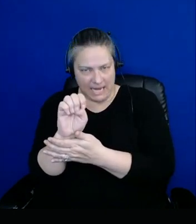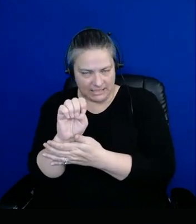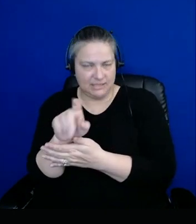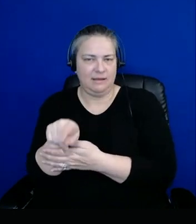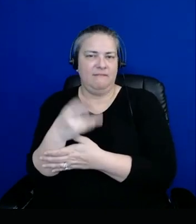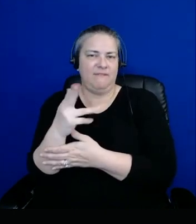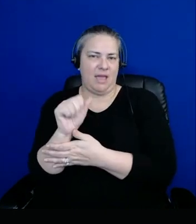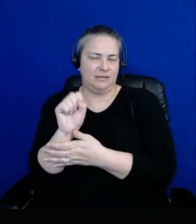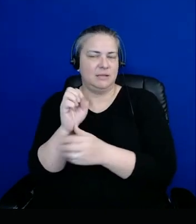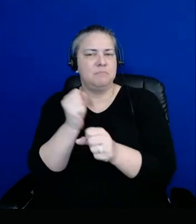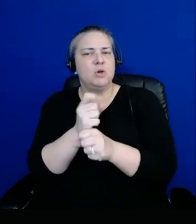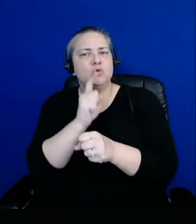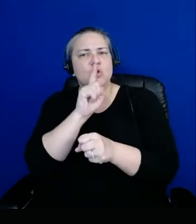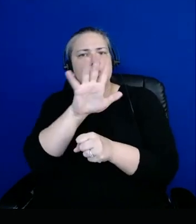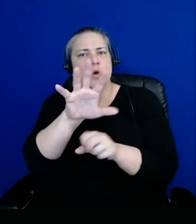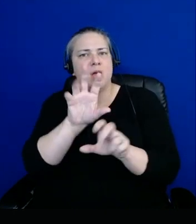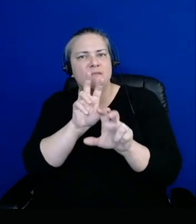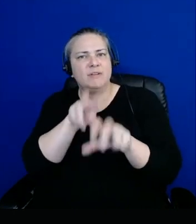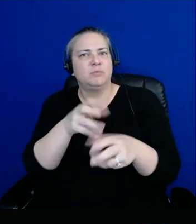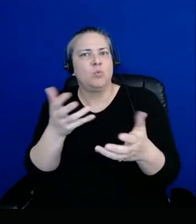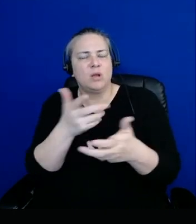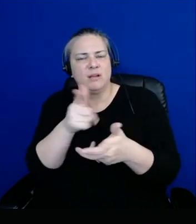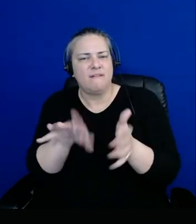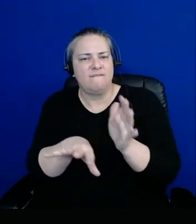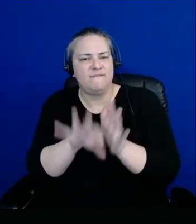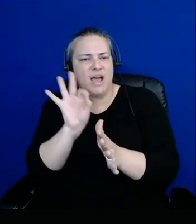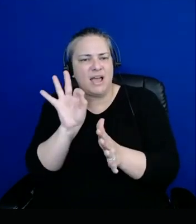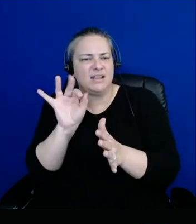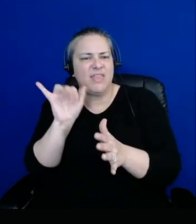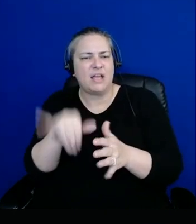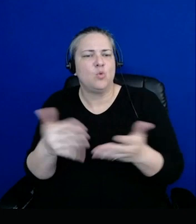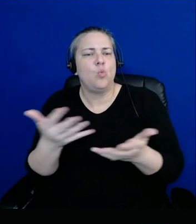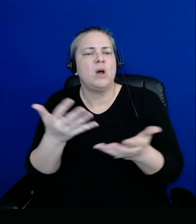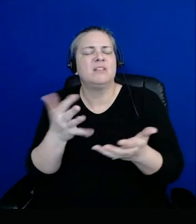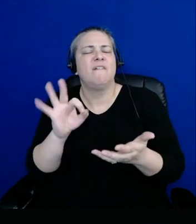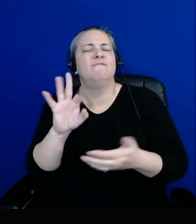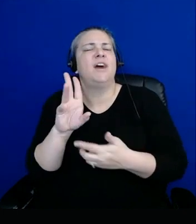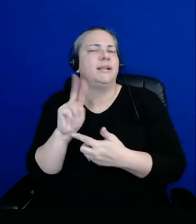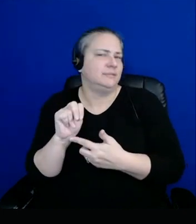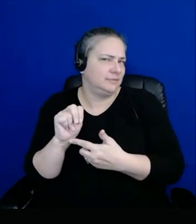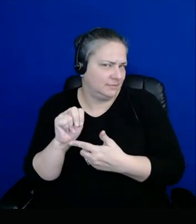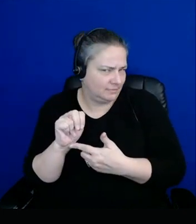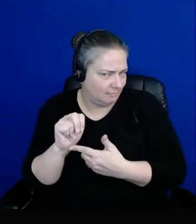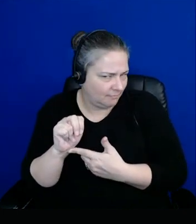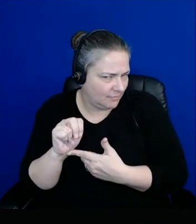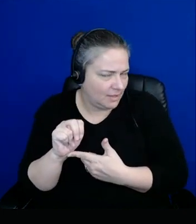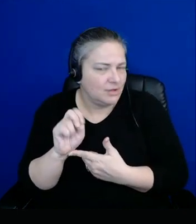priotitized on finding the fun, and so anything that we can do to automate or offload the functional verification,